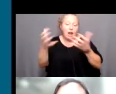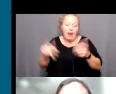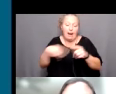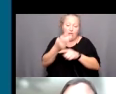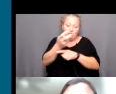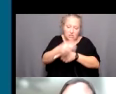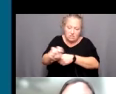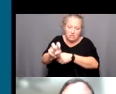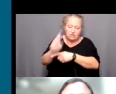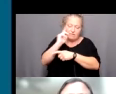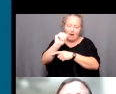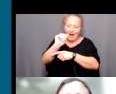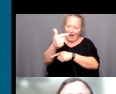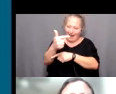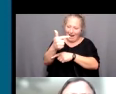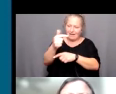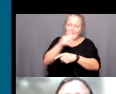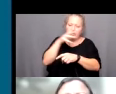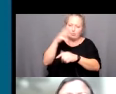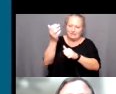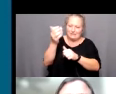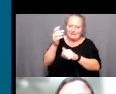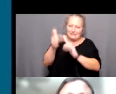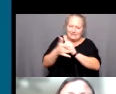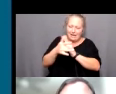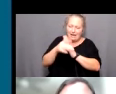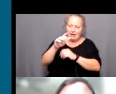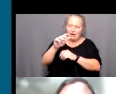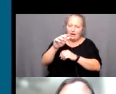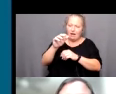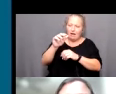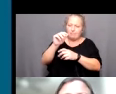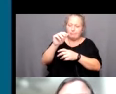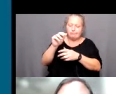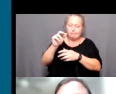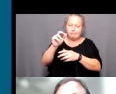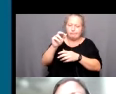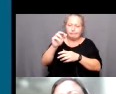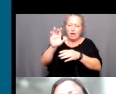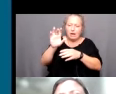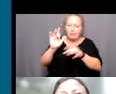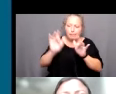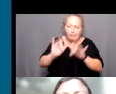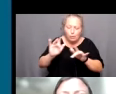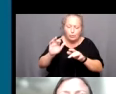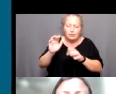ag tech, you know, autonomous electric technology in in the